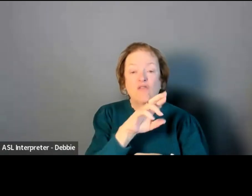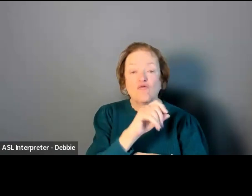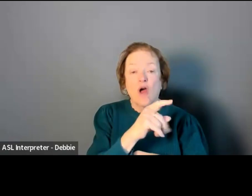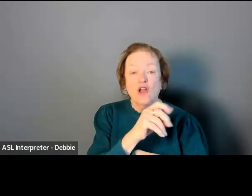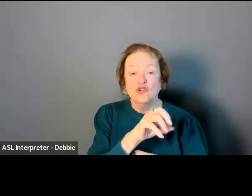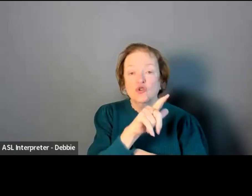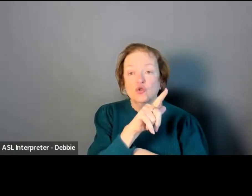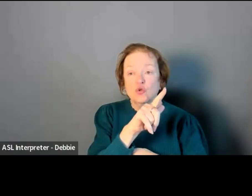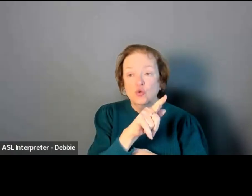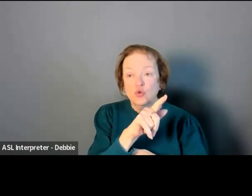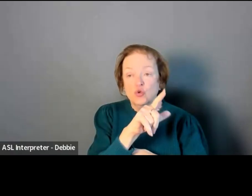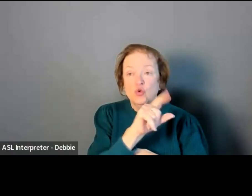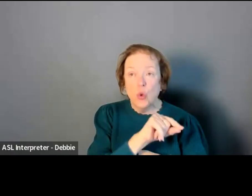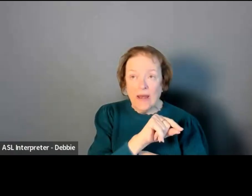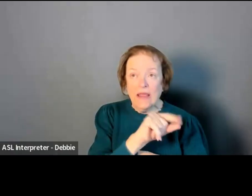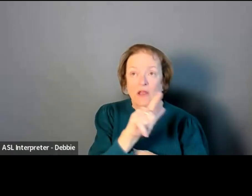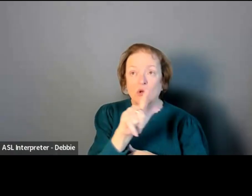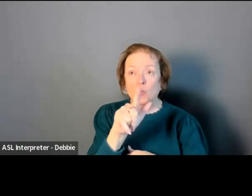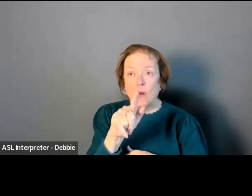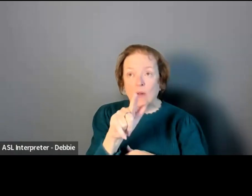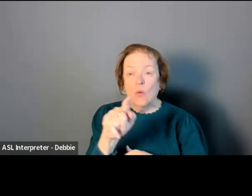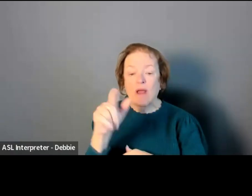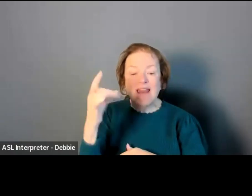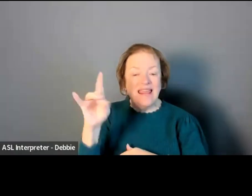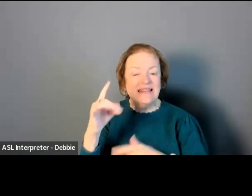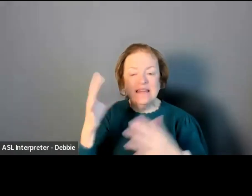so give you an idea of where you'd like to start.